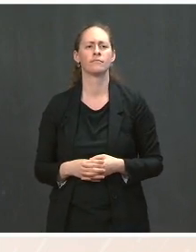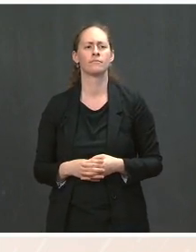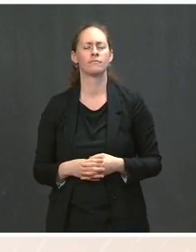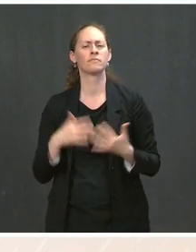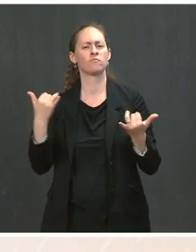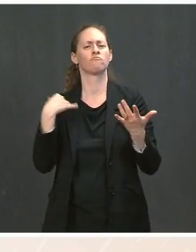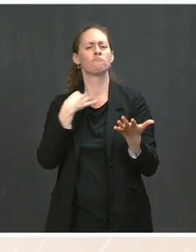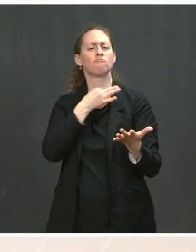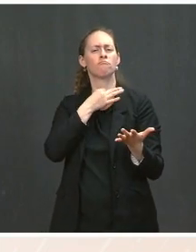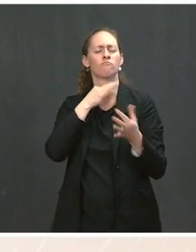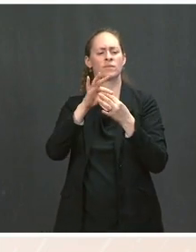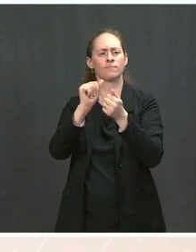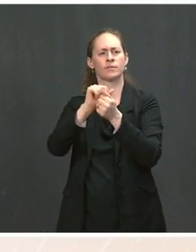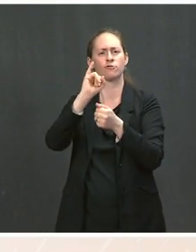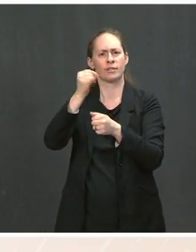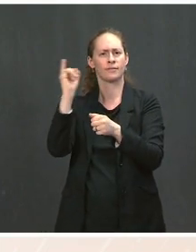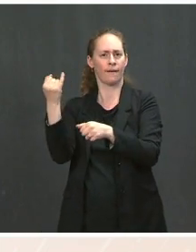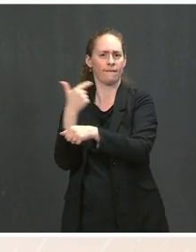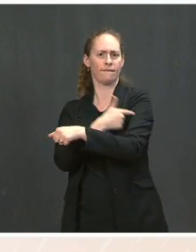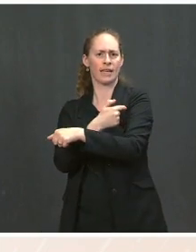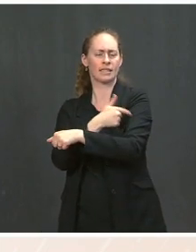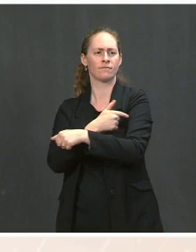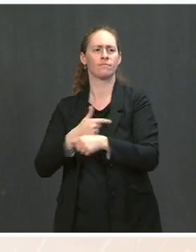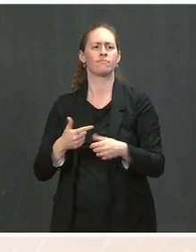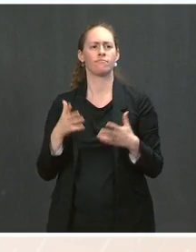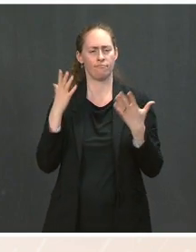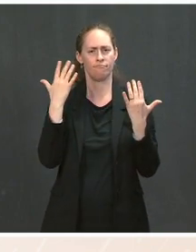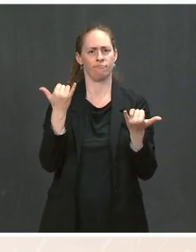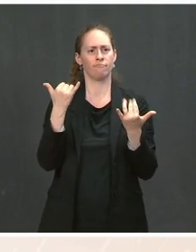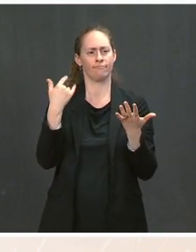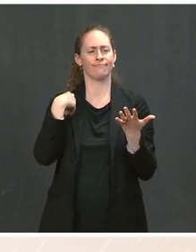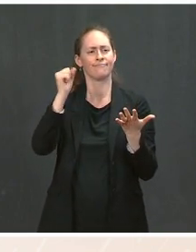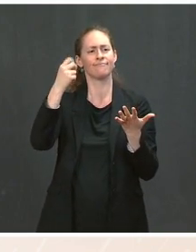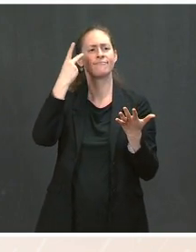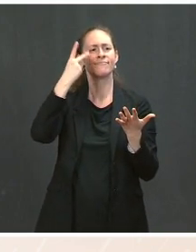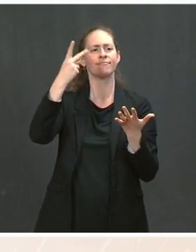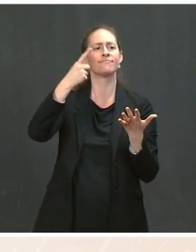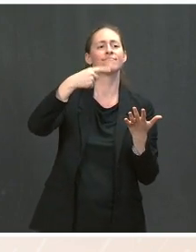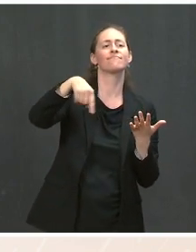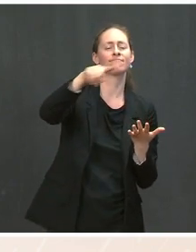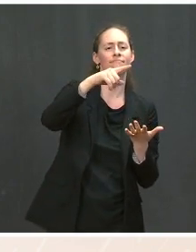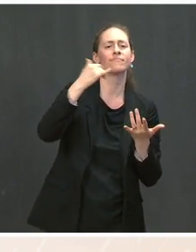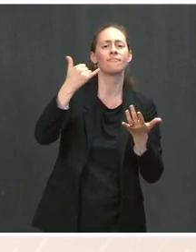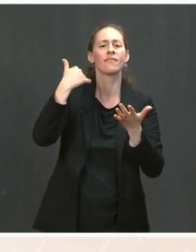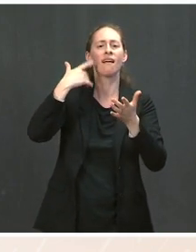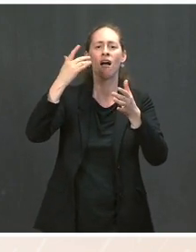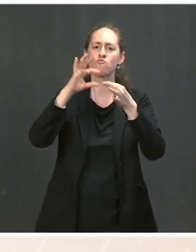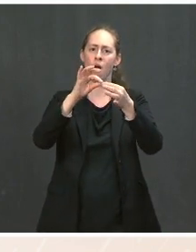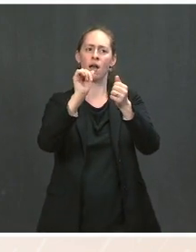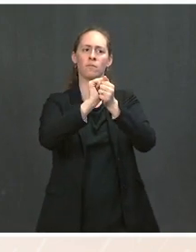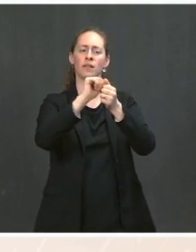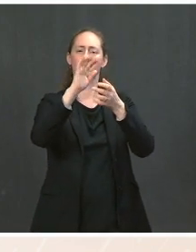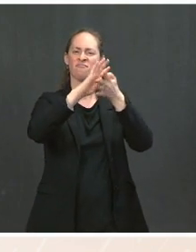were touting polling data that came out yesterday that showed the pause in the J- -- in the distribution of the J&J